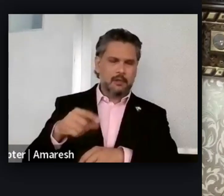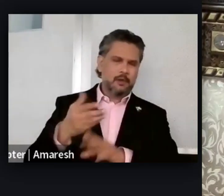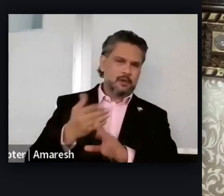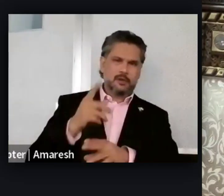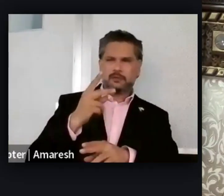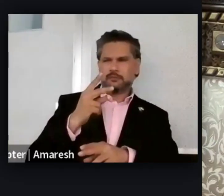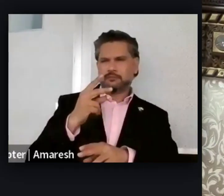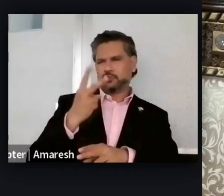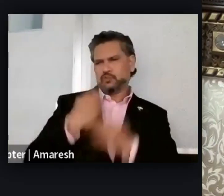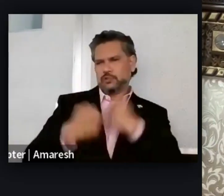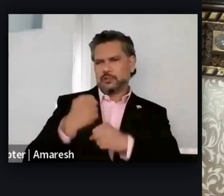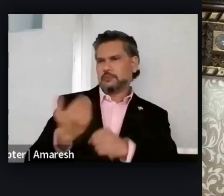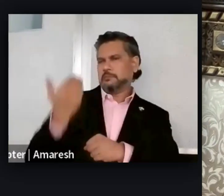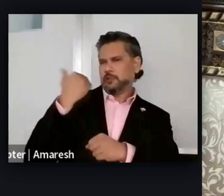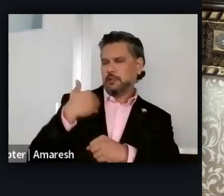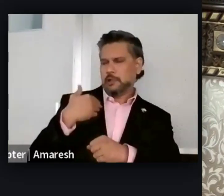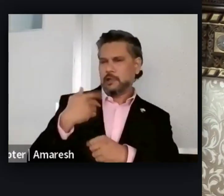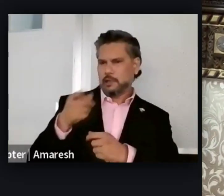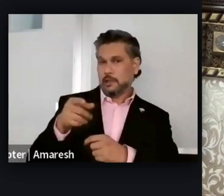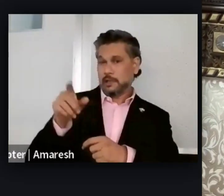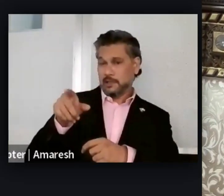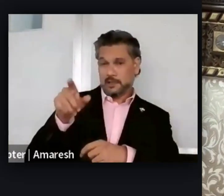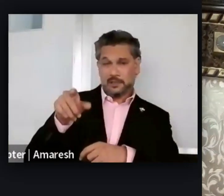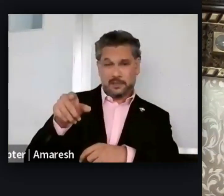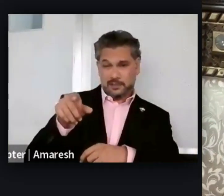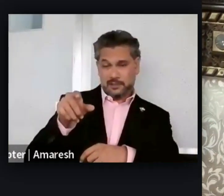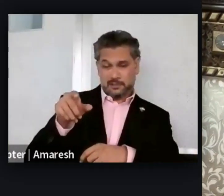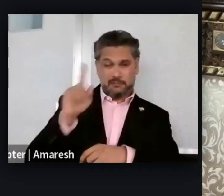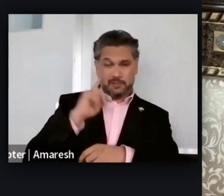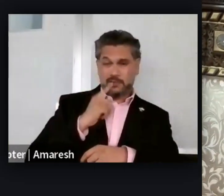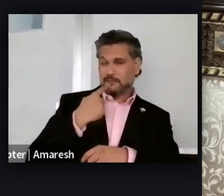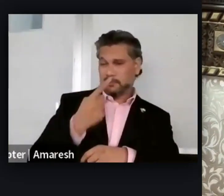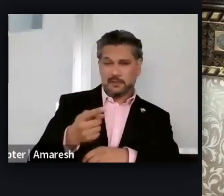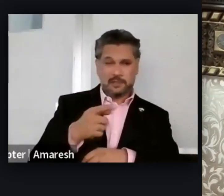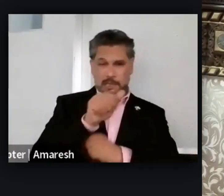hearing a couple of years ago, that they really hated AI captions.